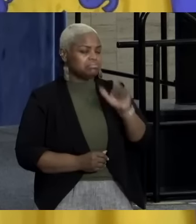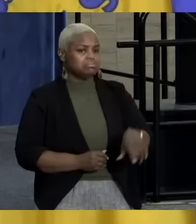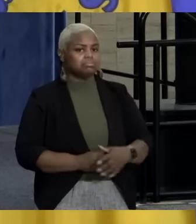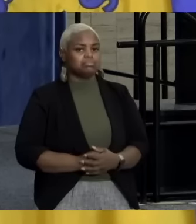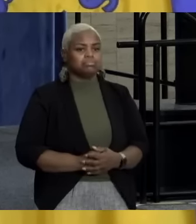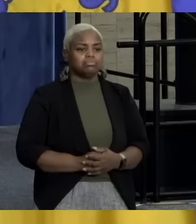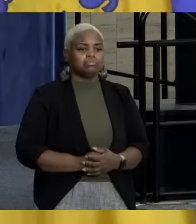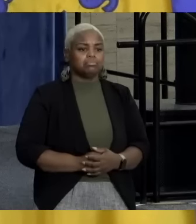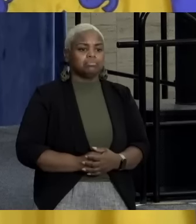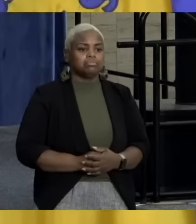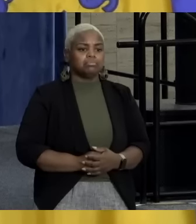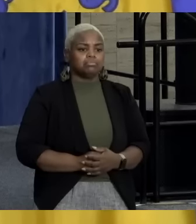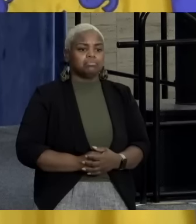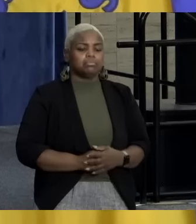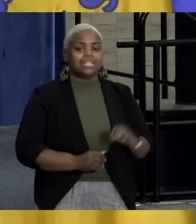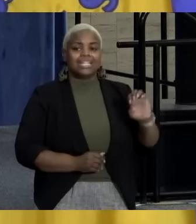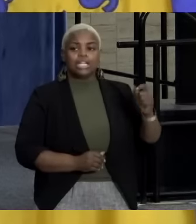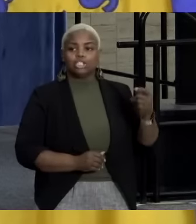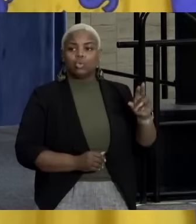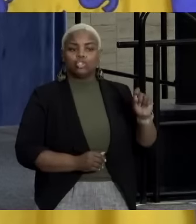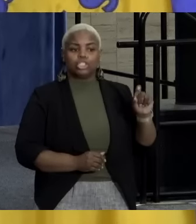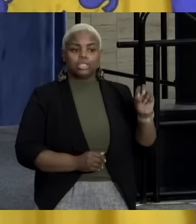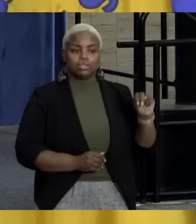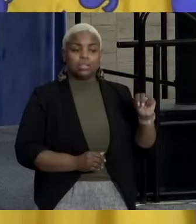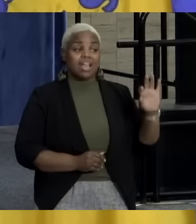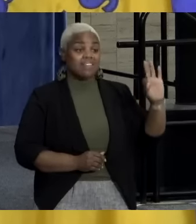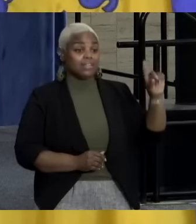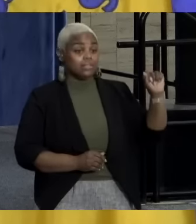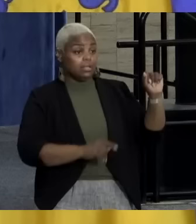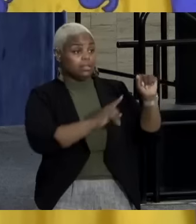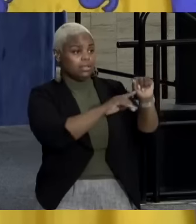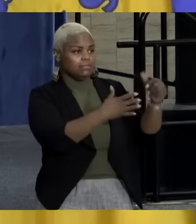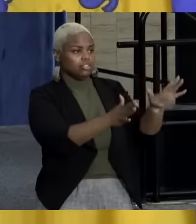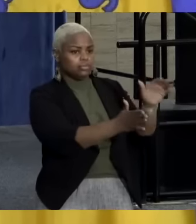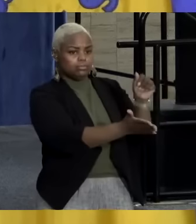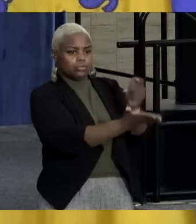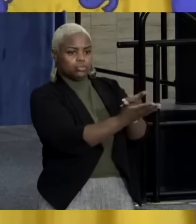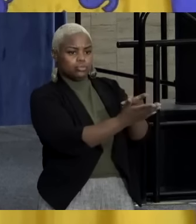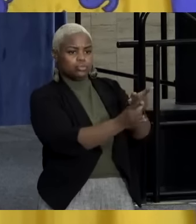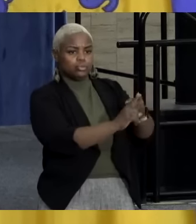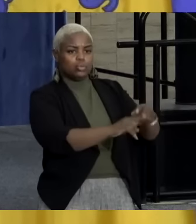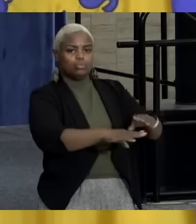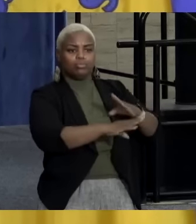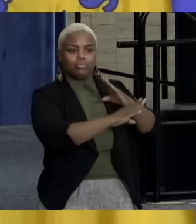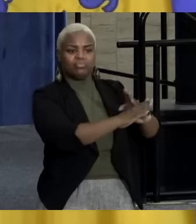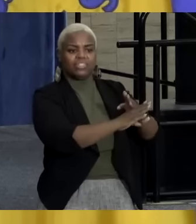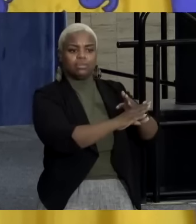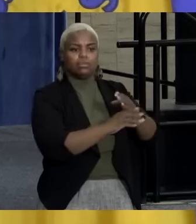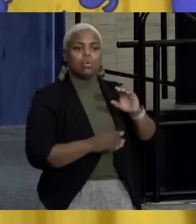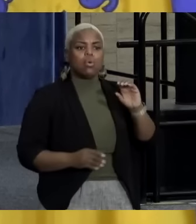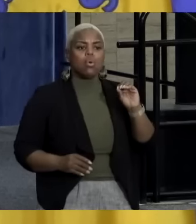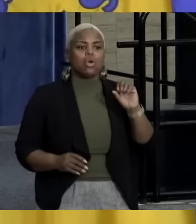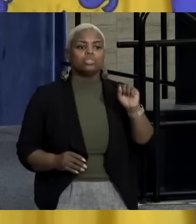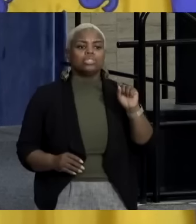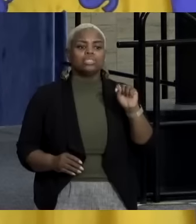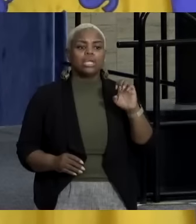is FDA approved for osteoporosis prevention, premature menopause, and several symptoms of